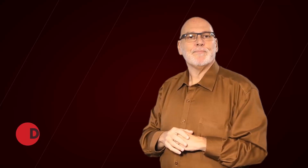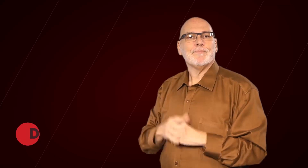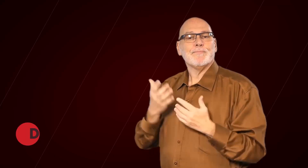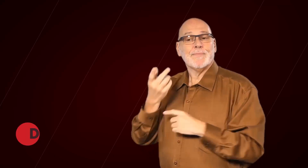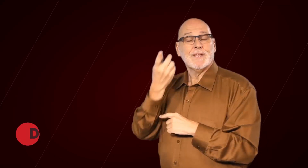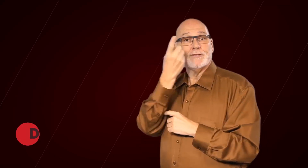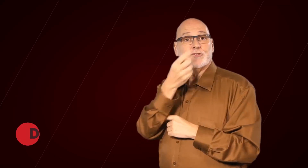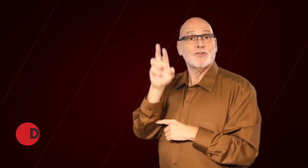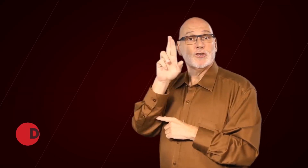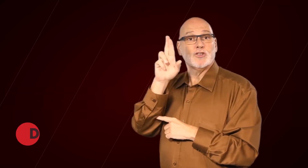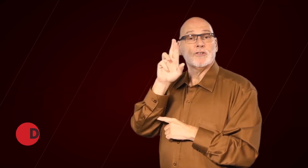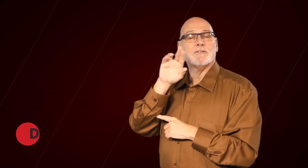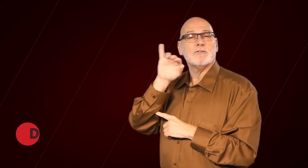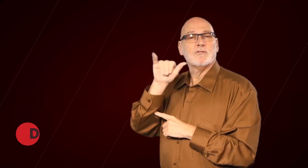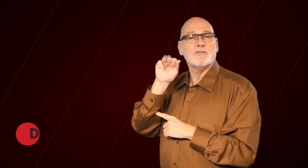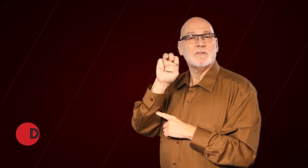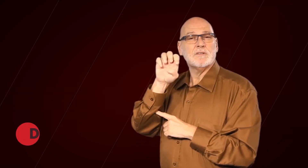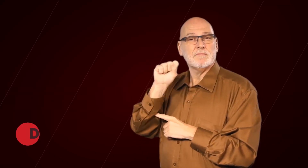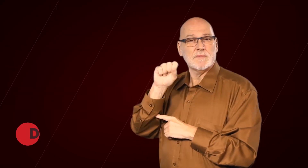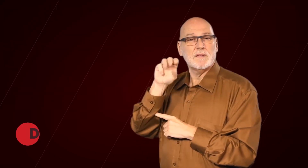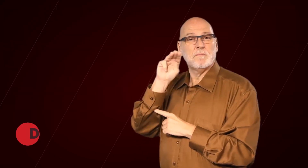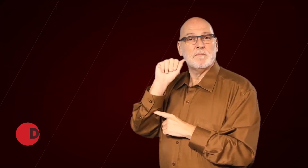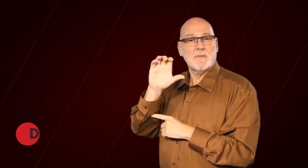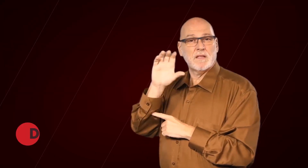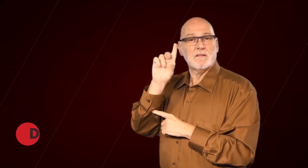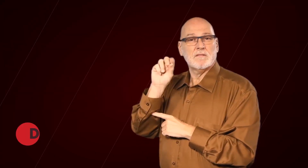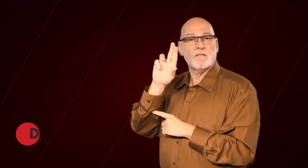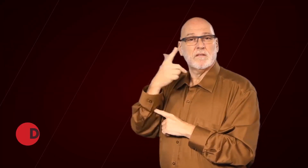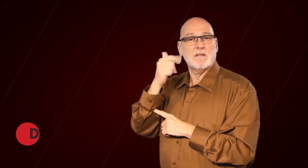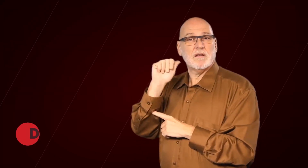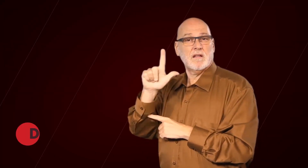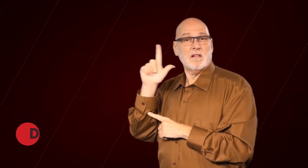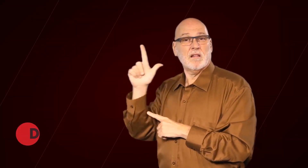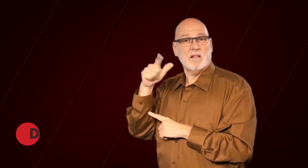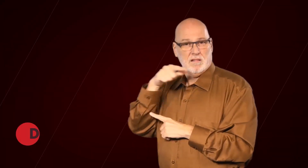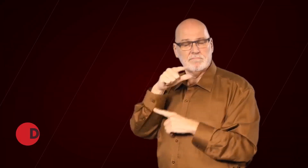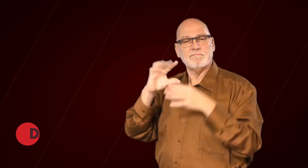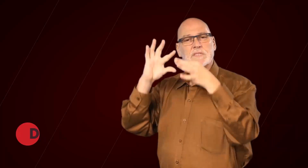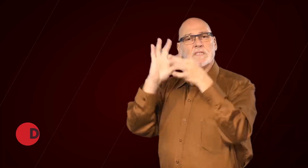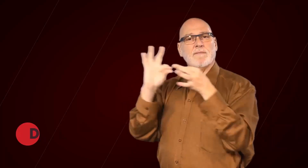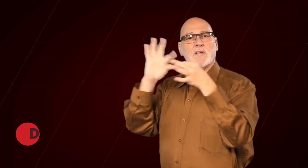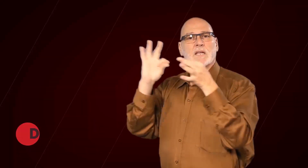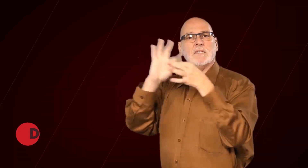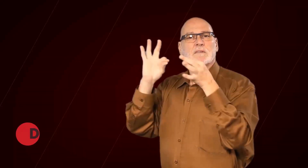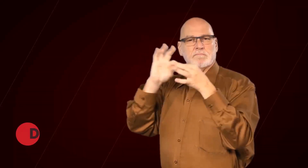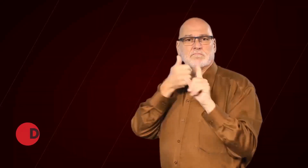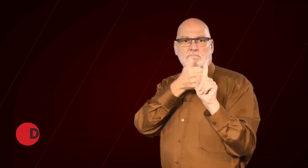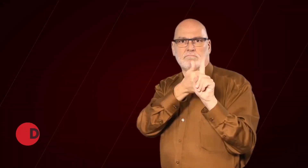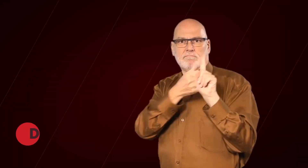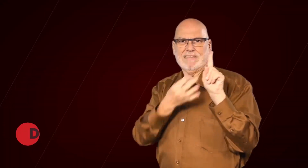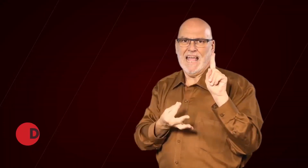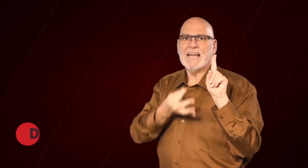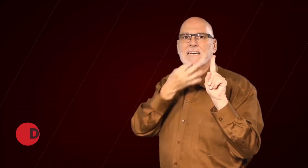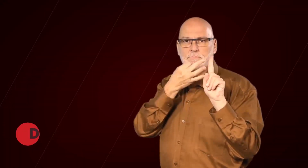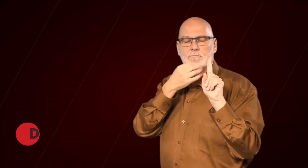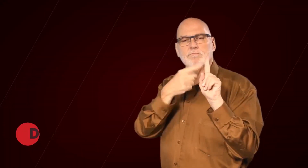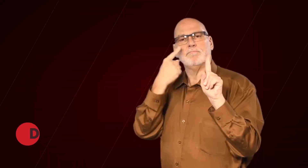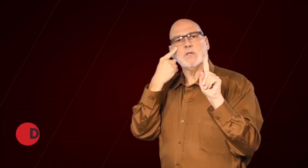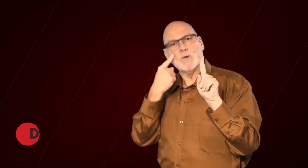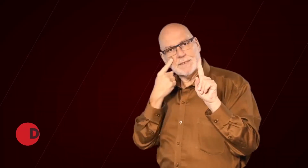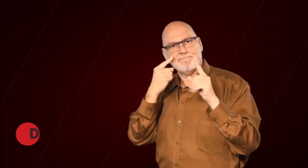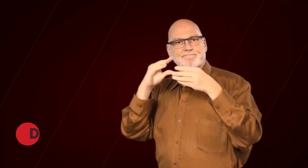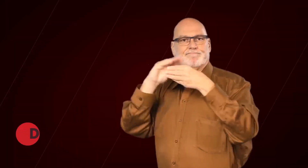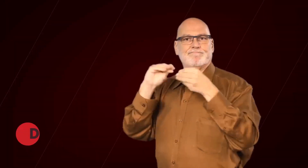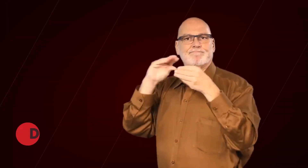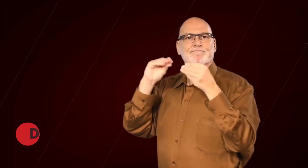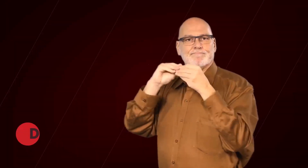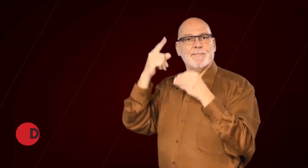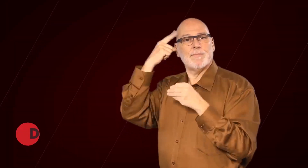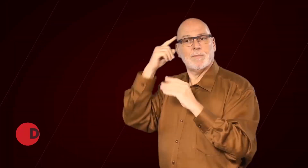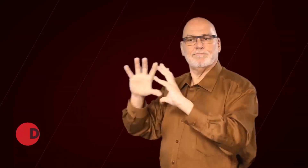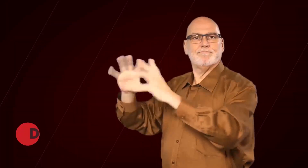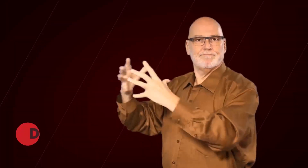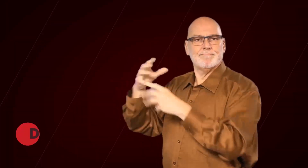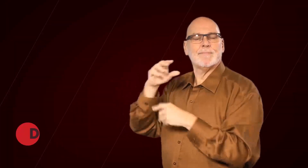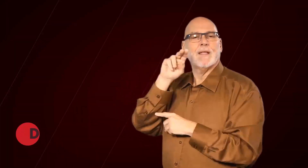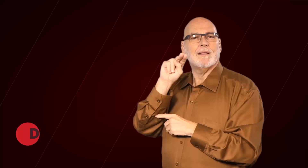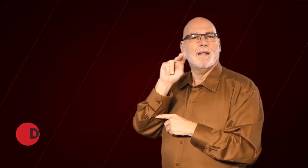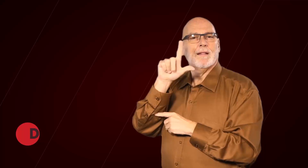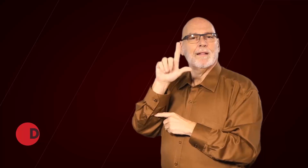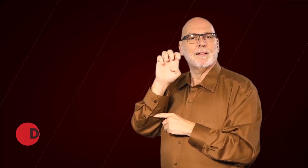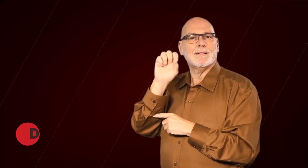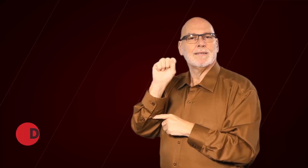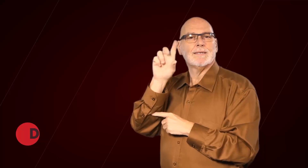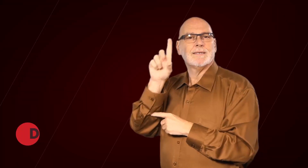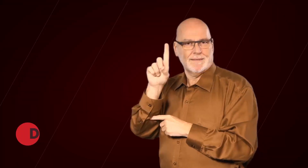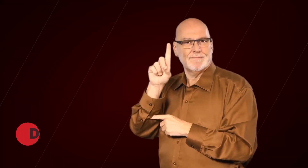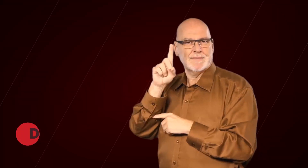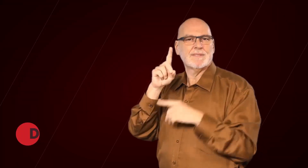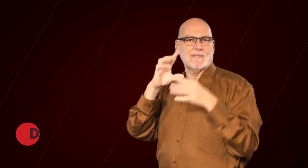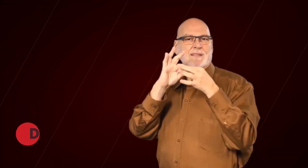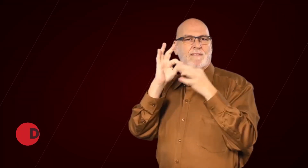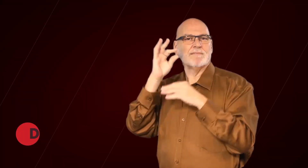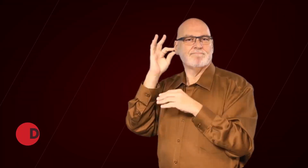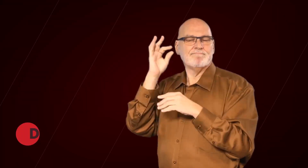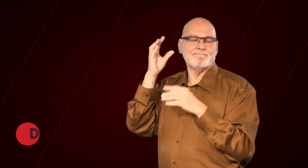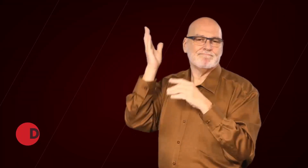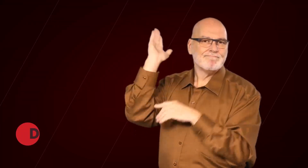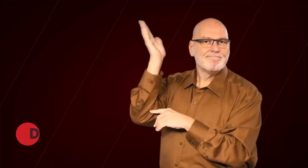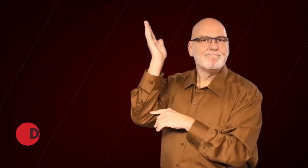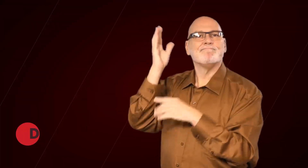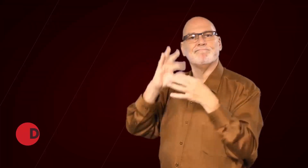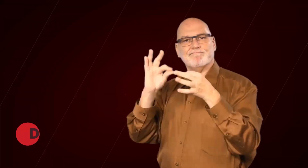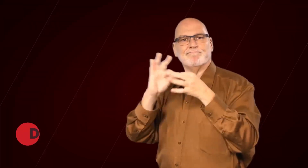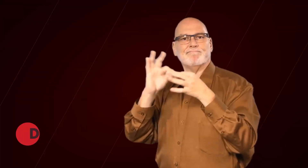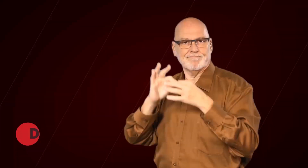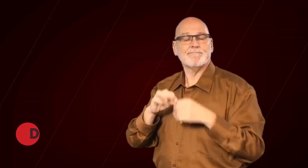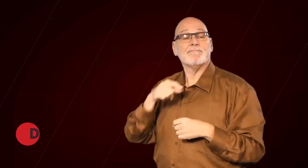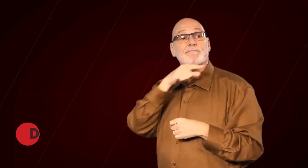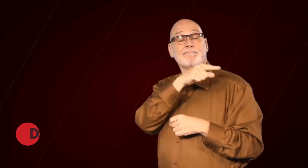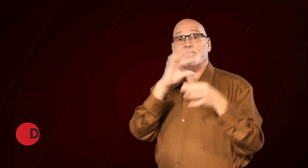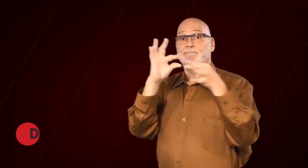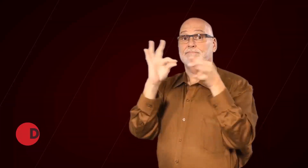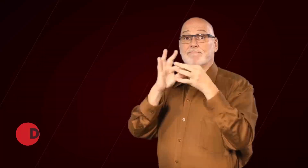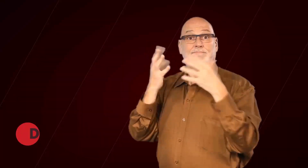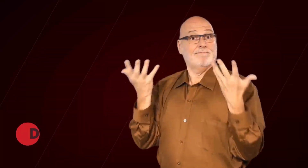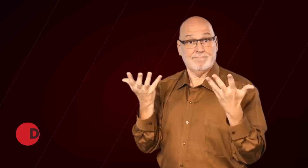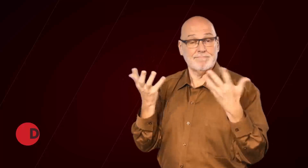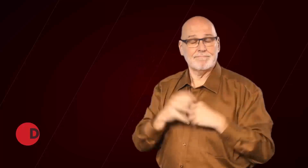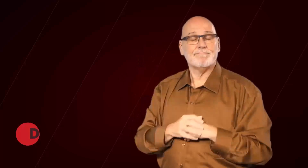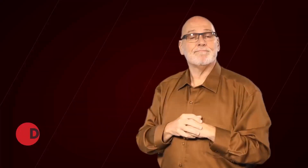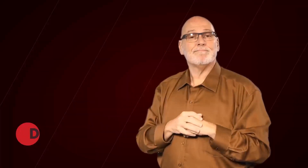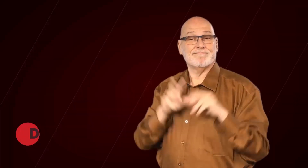Dr. James MacDougall, who testified as expert witness for NLESD testified that